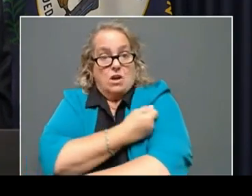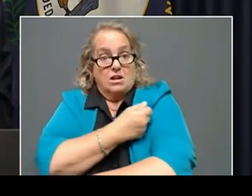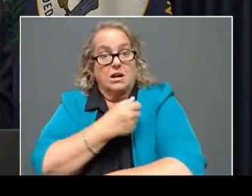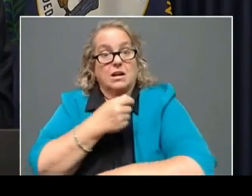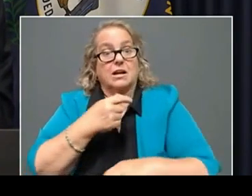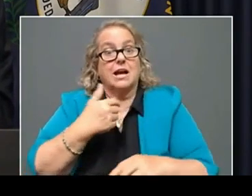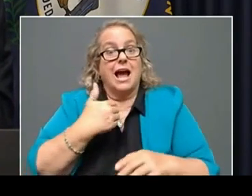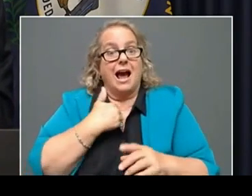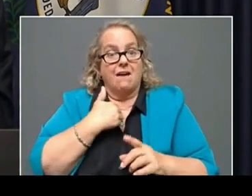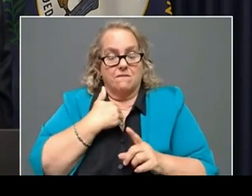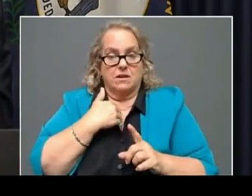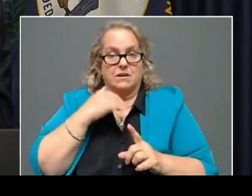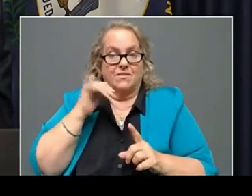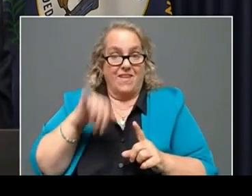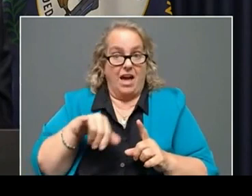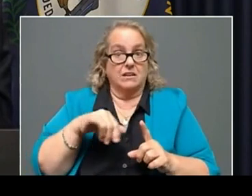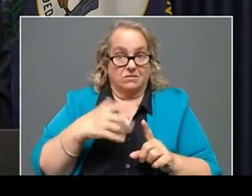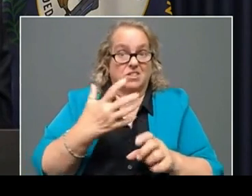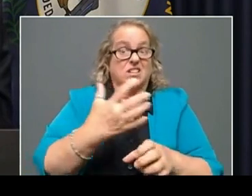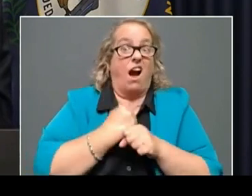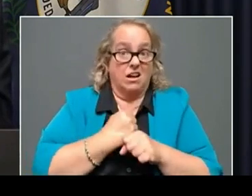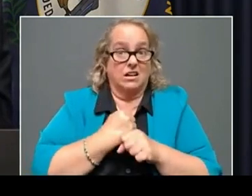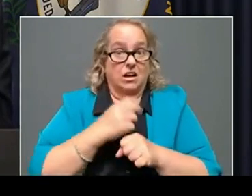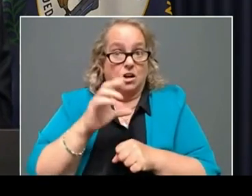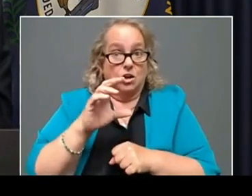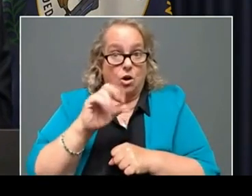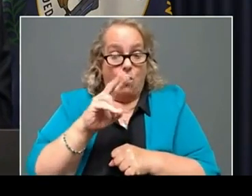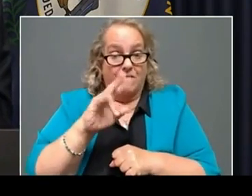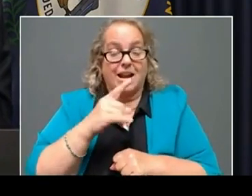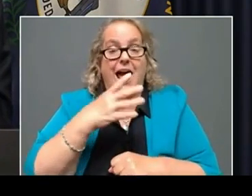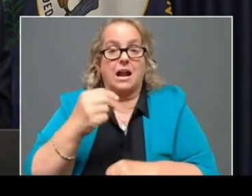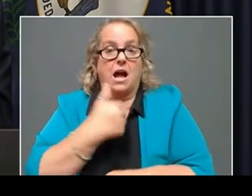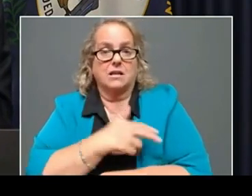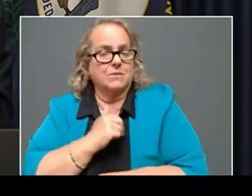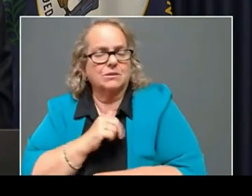getting you that number. I have not seen the hospitalization uh number